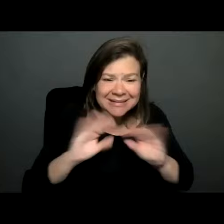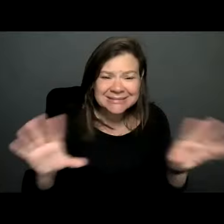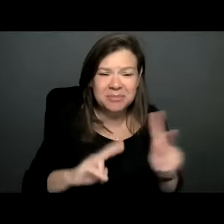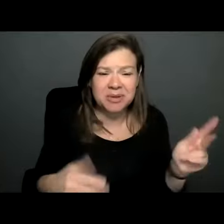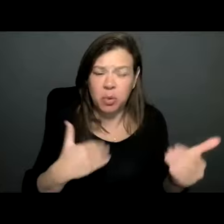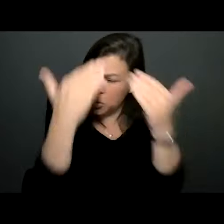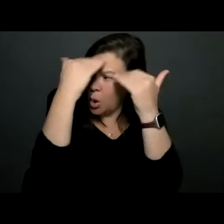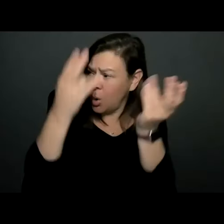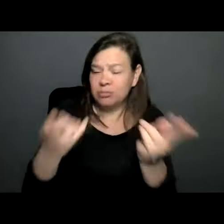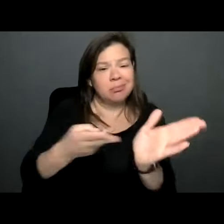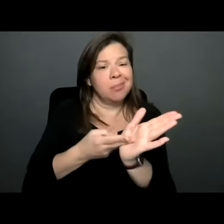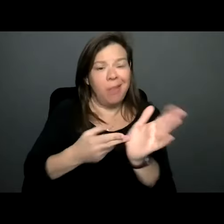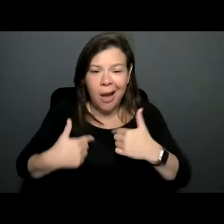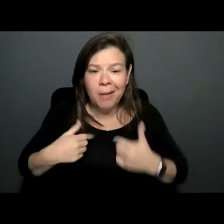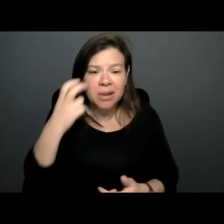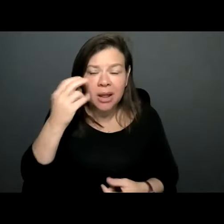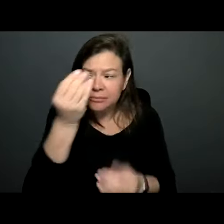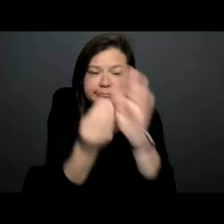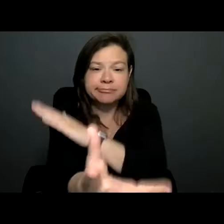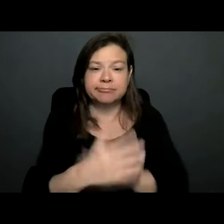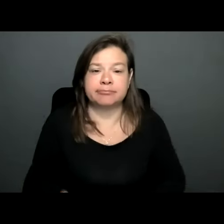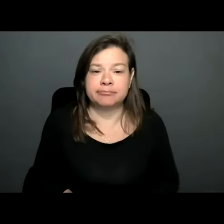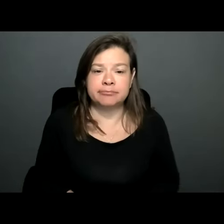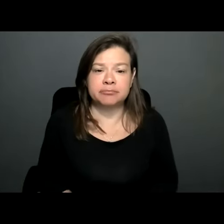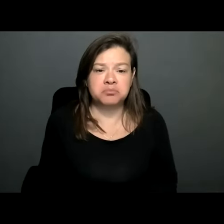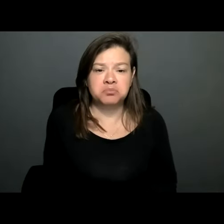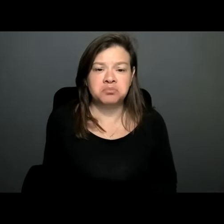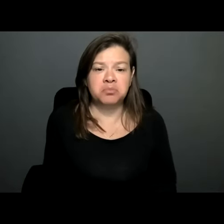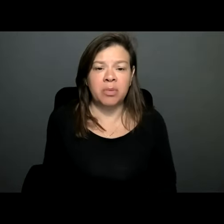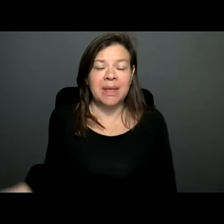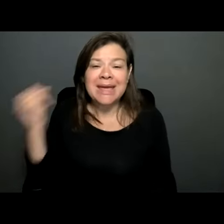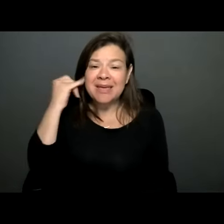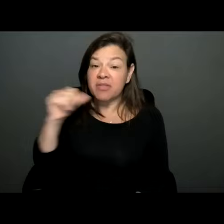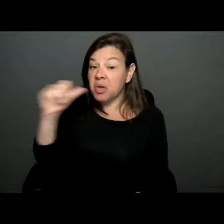or anyone that I might be auditioning with. And if they don't hire me because of my disability,